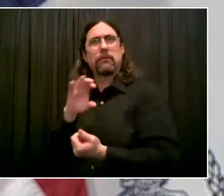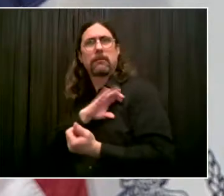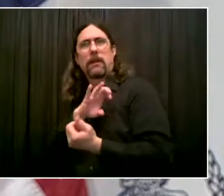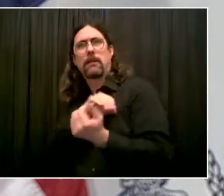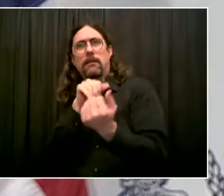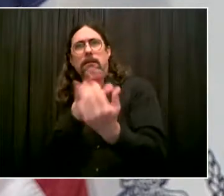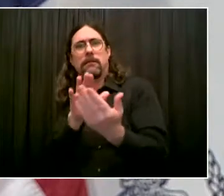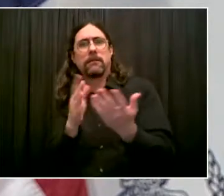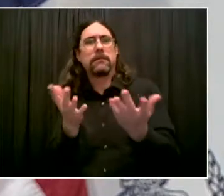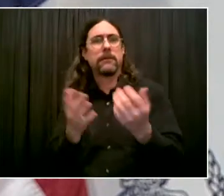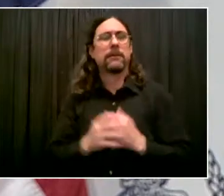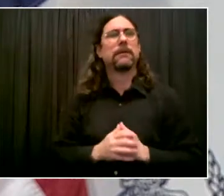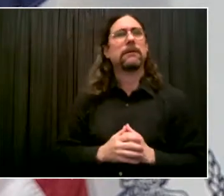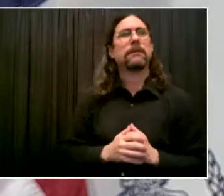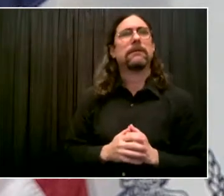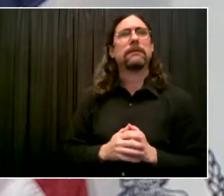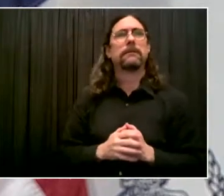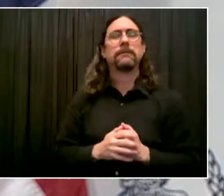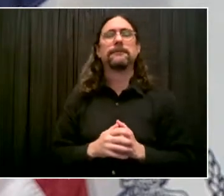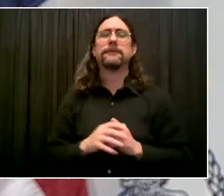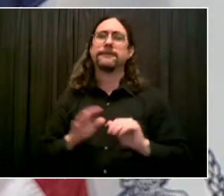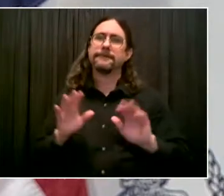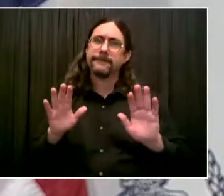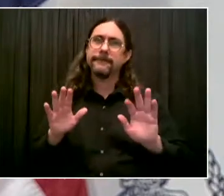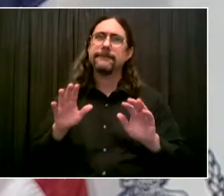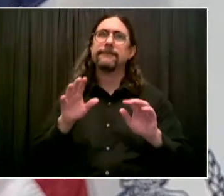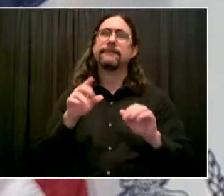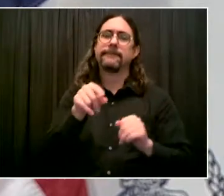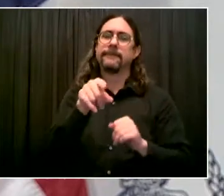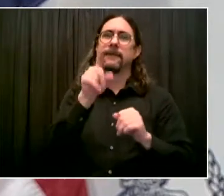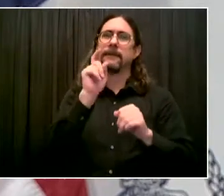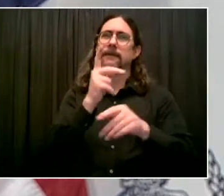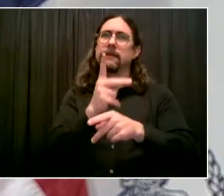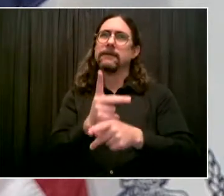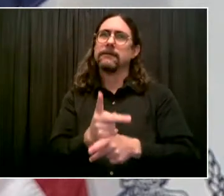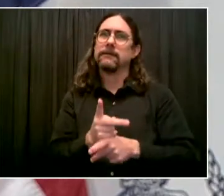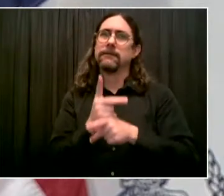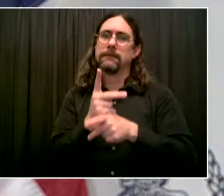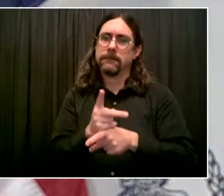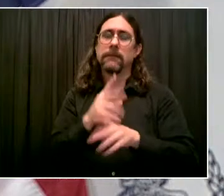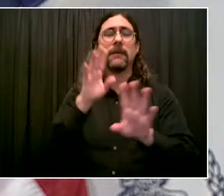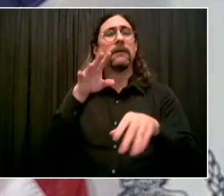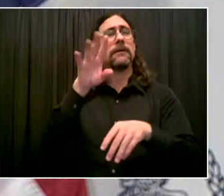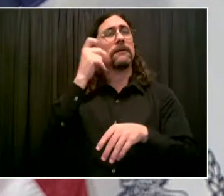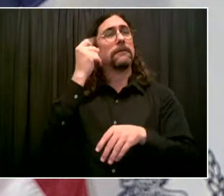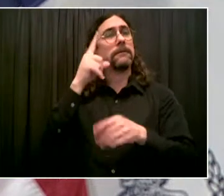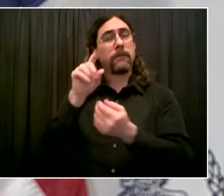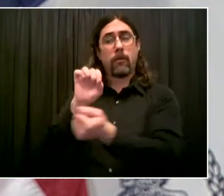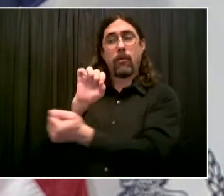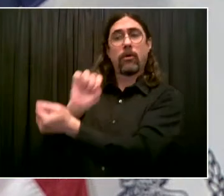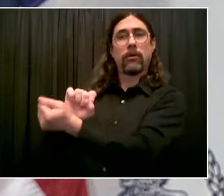ARRESTED FOR PARTICULAR CRIME, IT TURNS OUT ETHETHERY WE E ARRESTED FOR OTHER THINGS LIKE AN OUTSTANDING WARRANT. I ALSO WANT TO